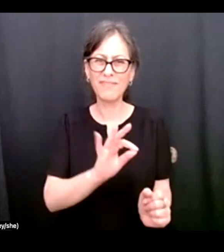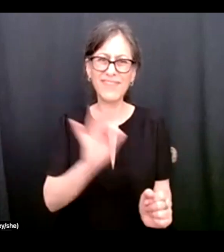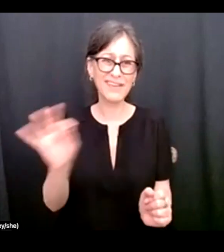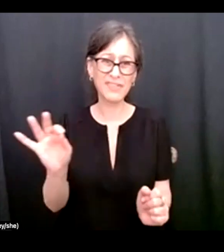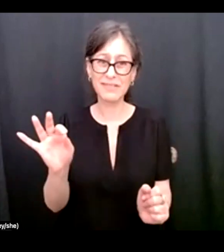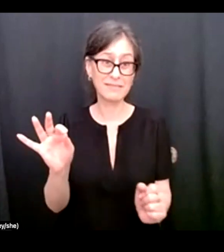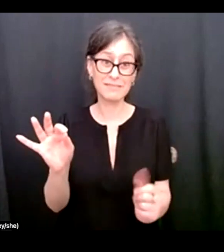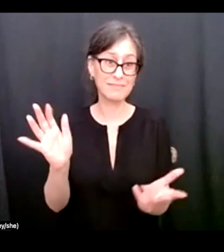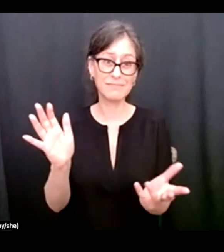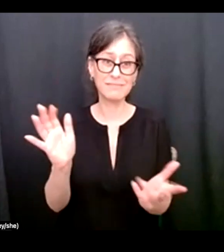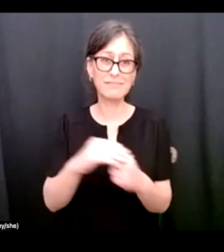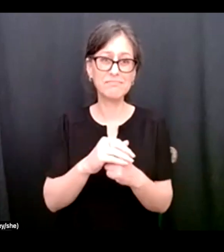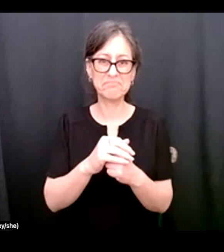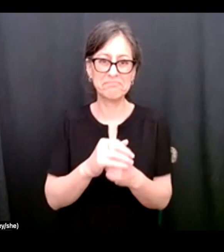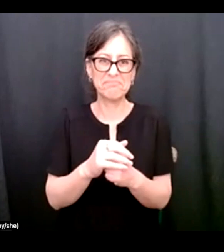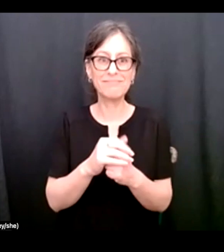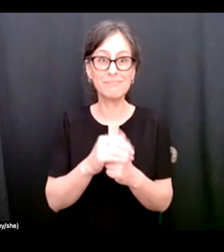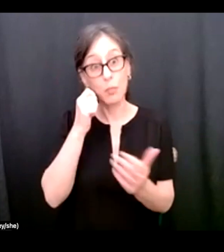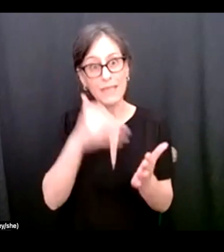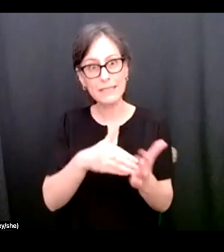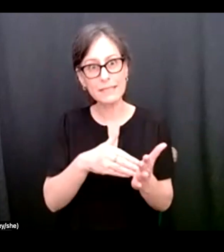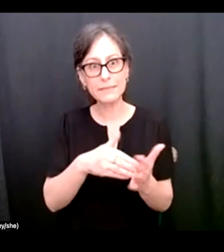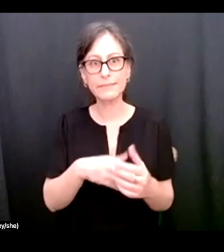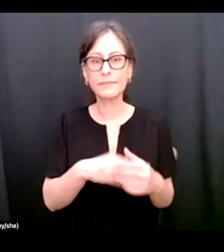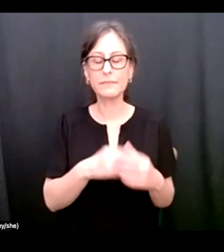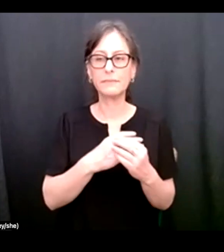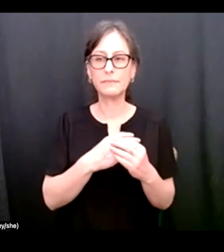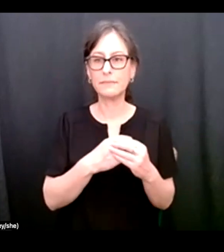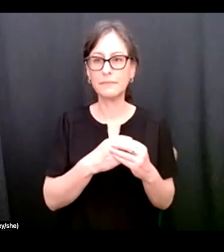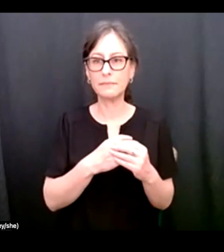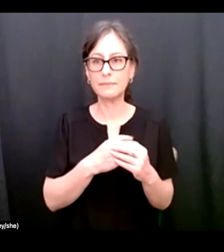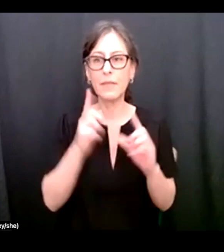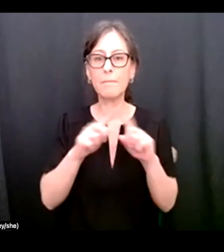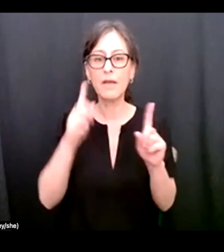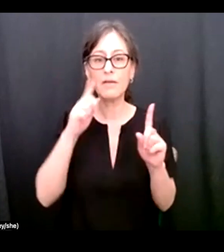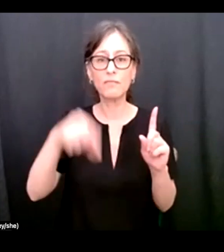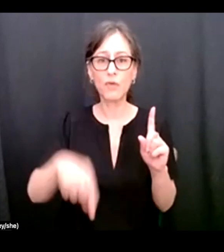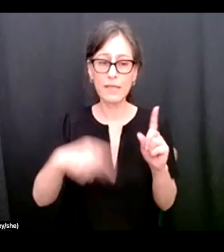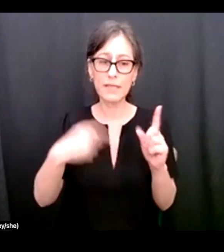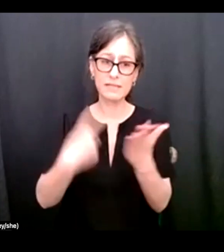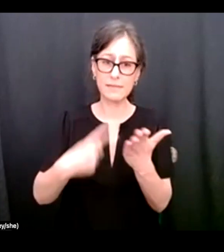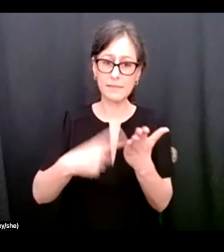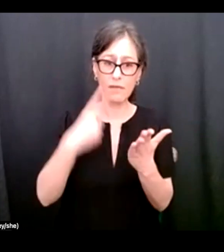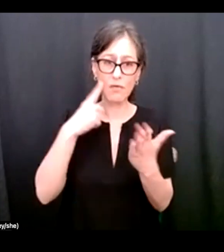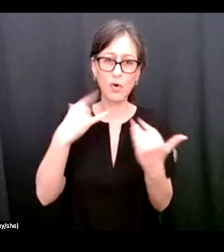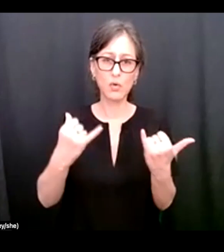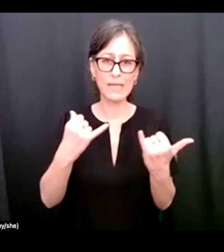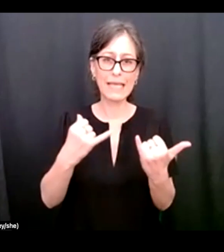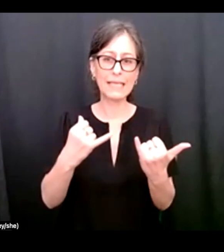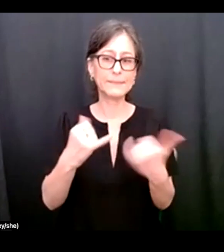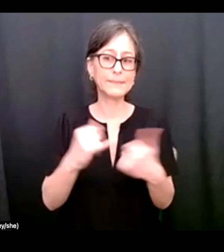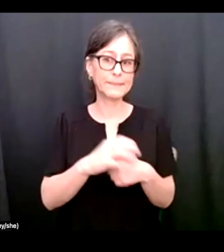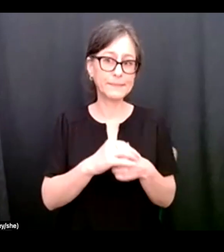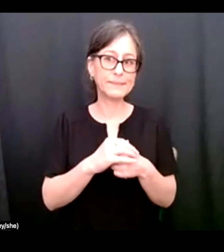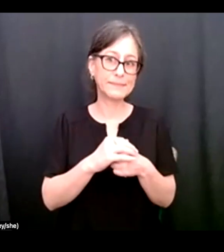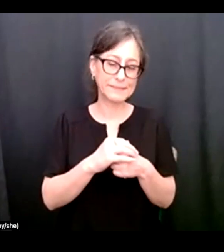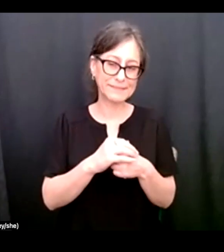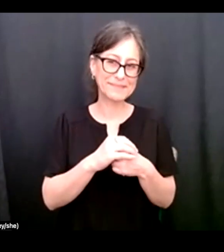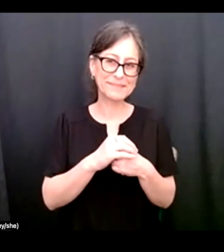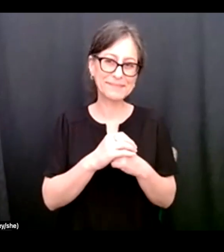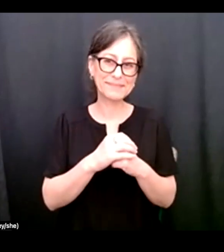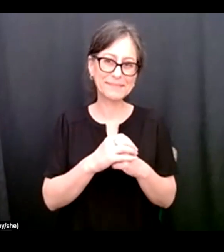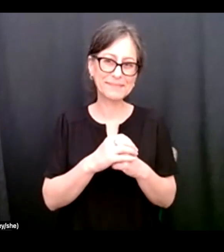and, you know, racist, but, but for our purposes, I think what I realized given the limited time